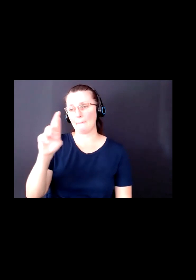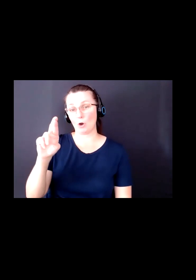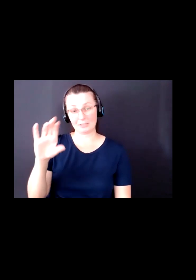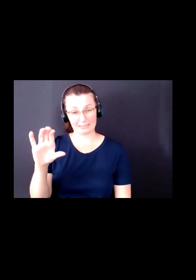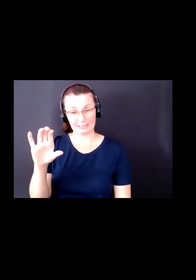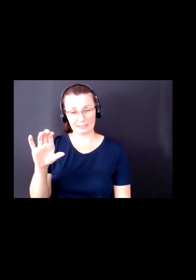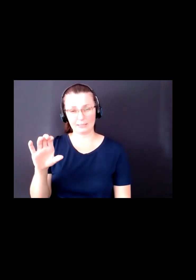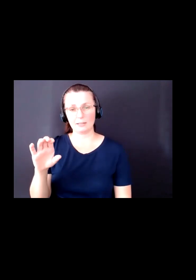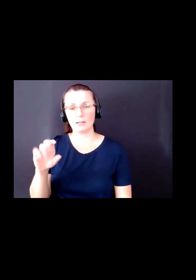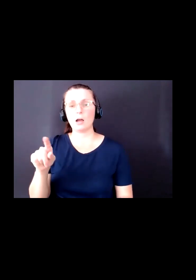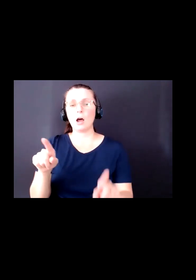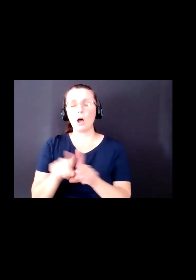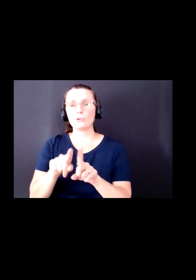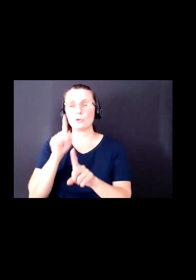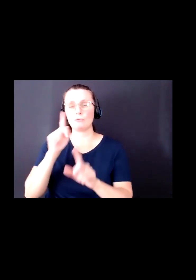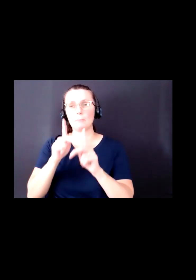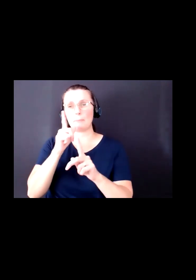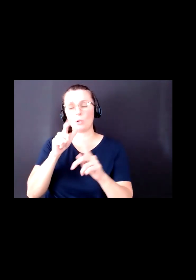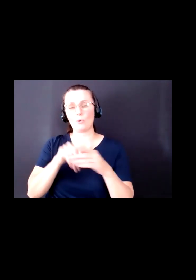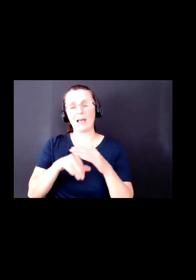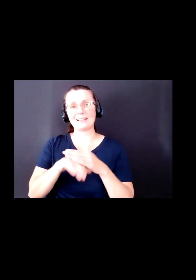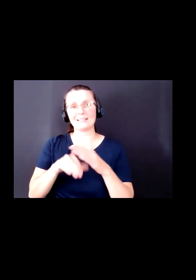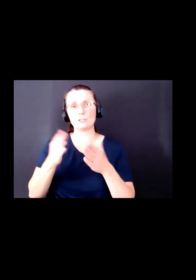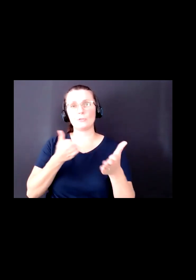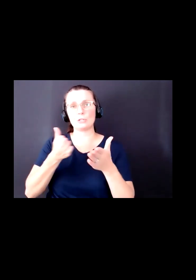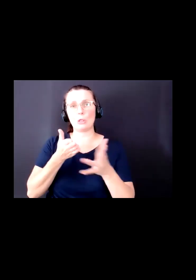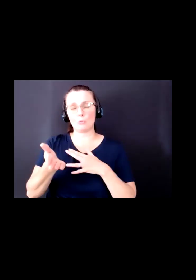Living Centers. If individuals have concerns about vocational